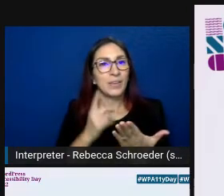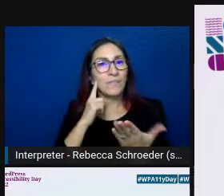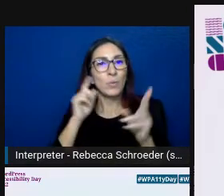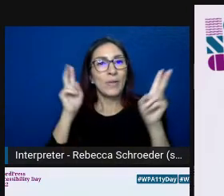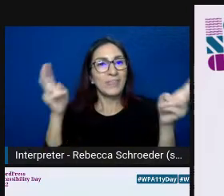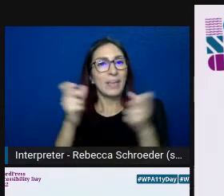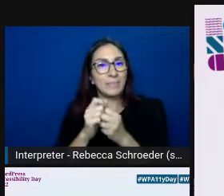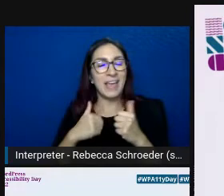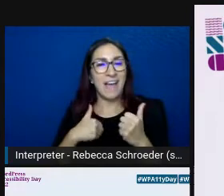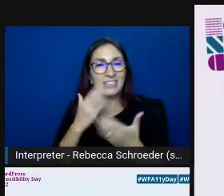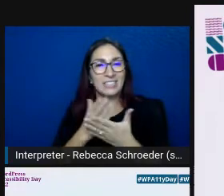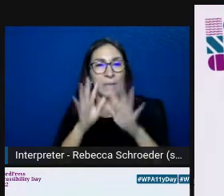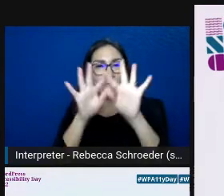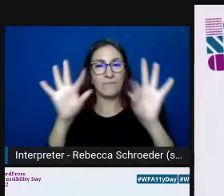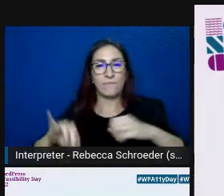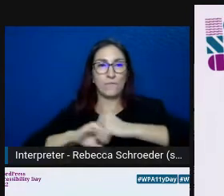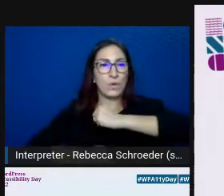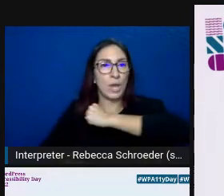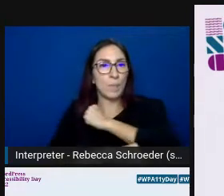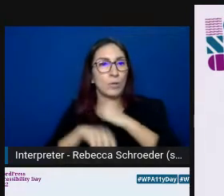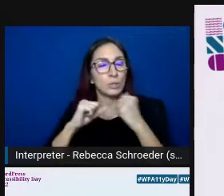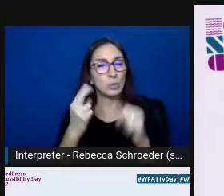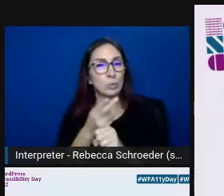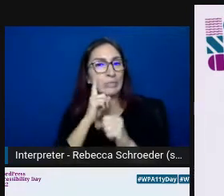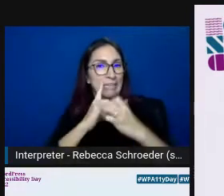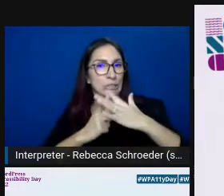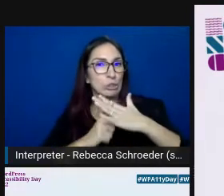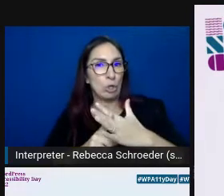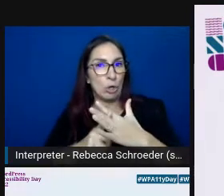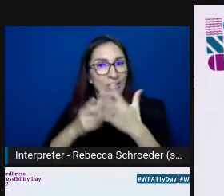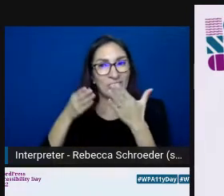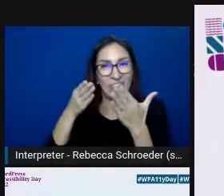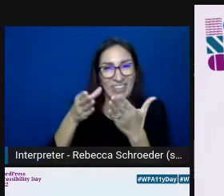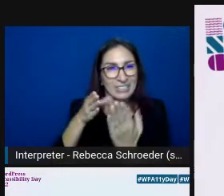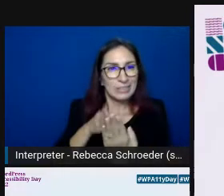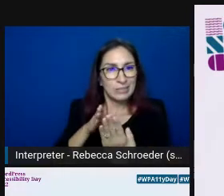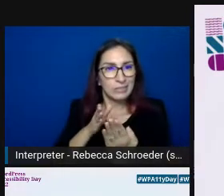with this route in the repo.